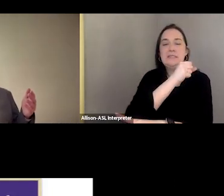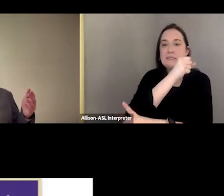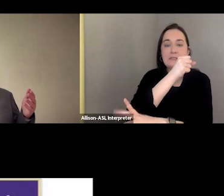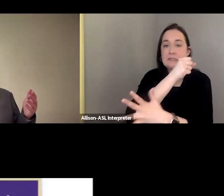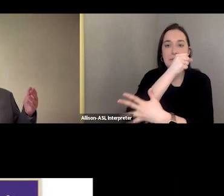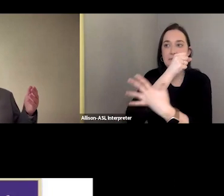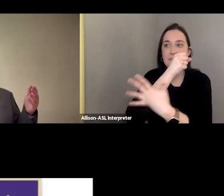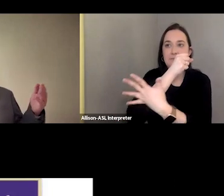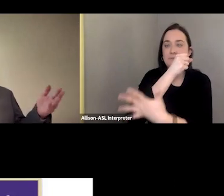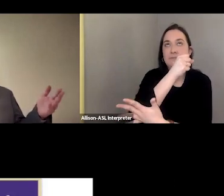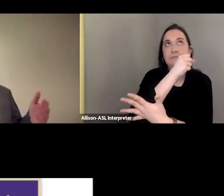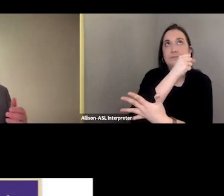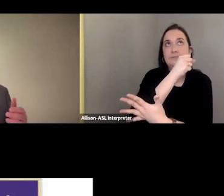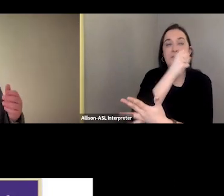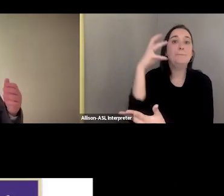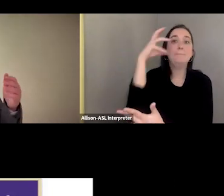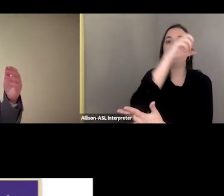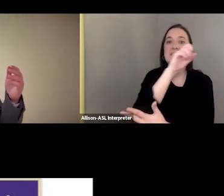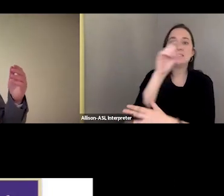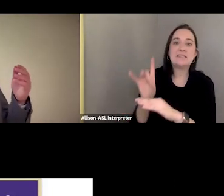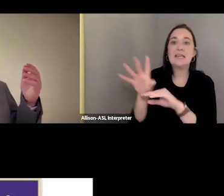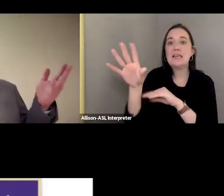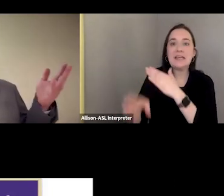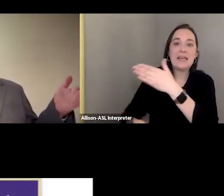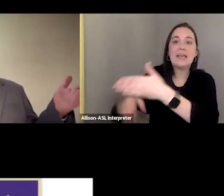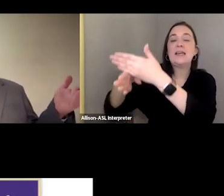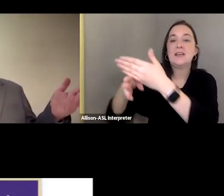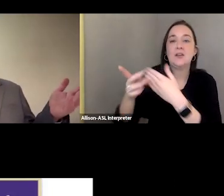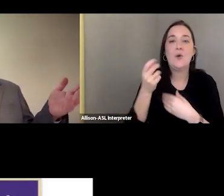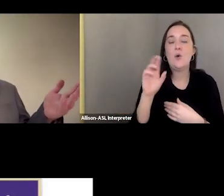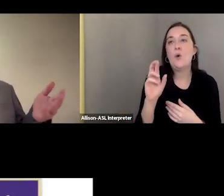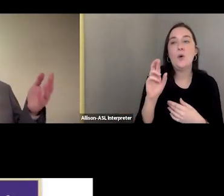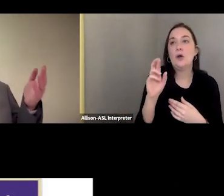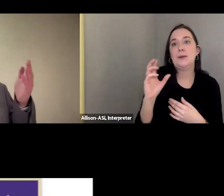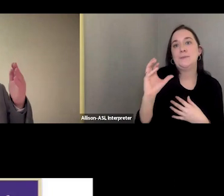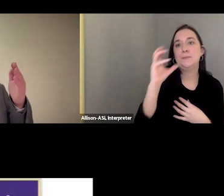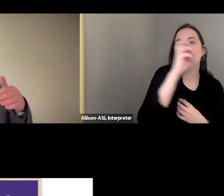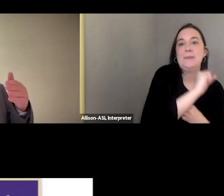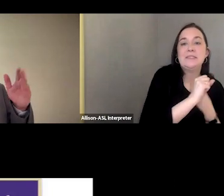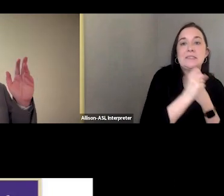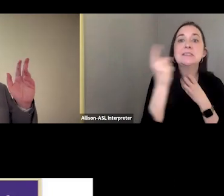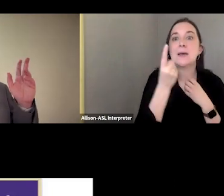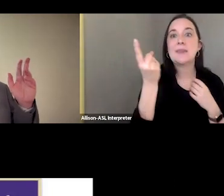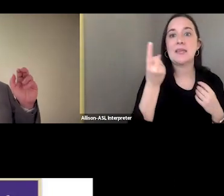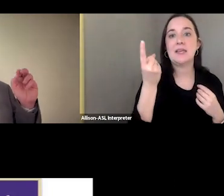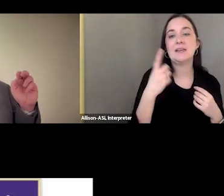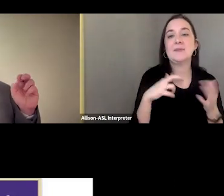that, you know, if they missed the kick, if they, missed the free throw, thought there are lots of times where sports